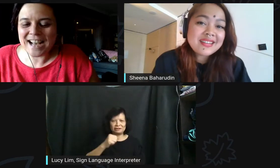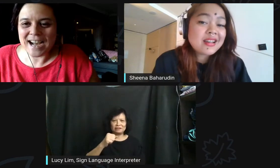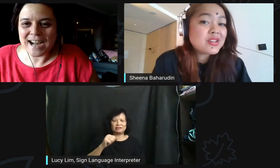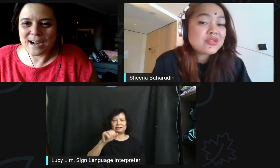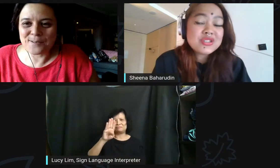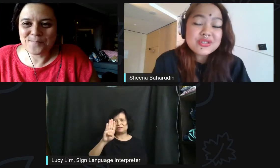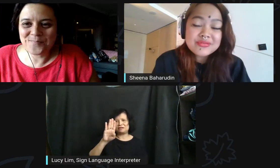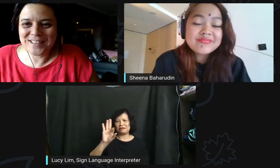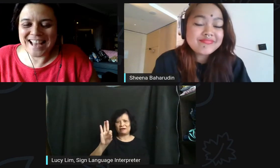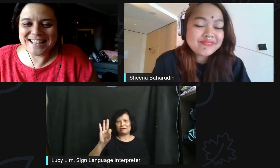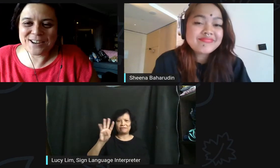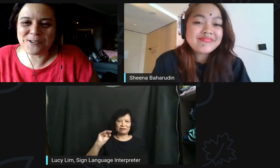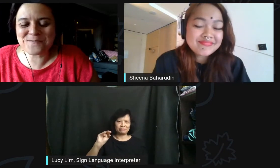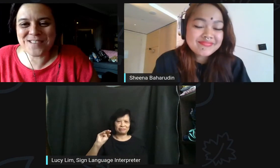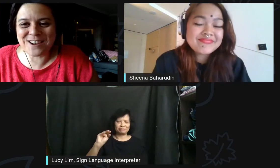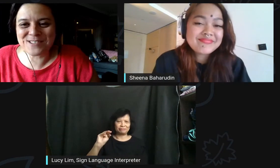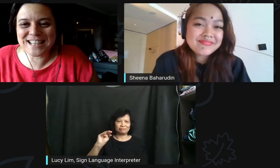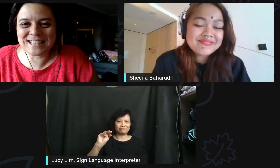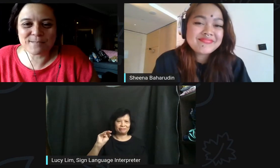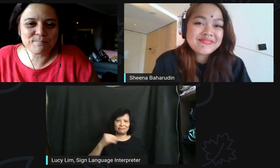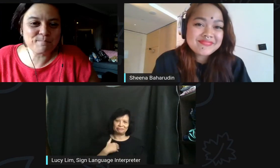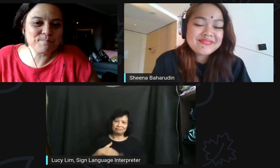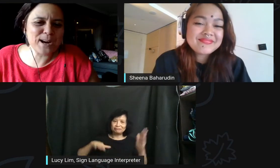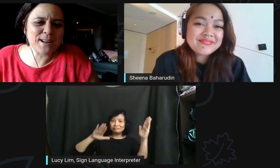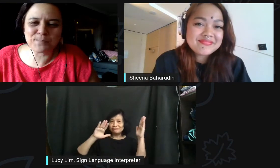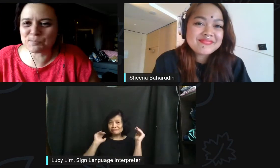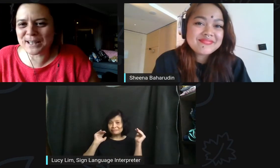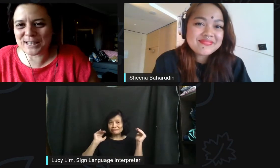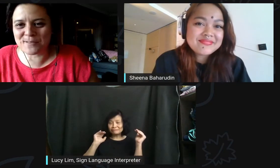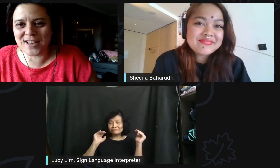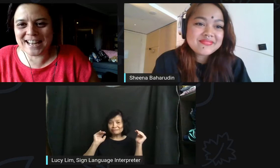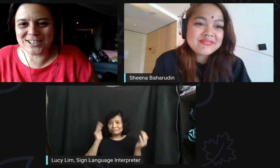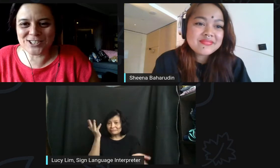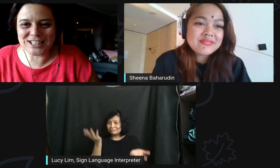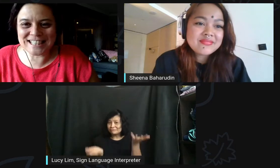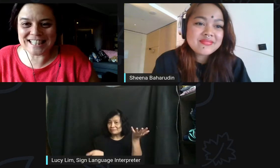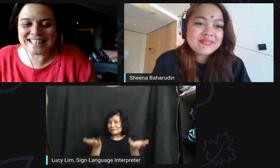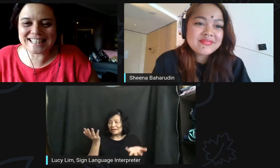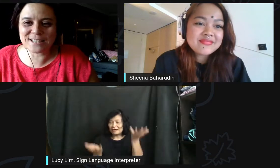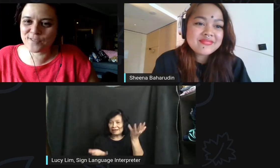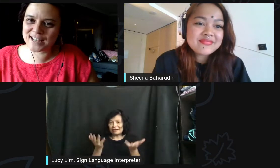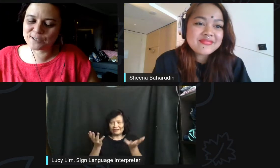I do, too. And I hope that we can perhaps bring some of that energy to this event.